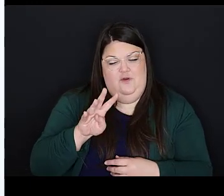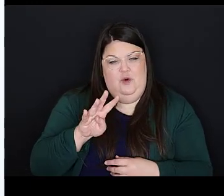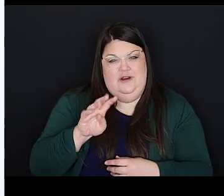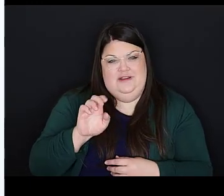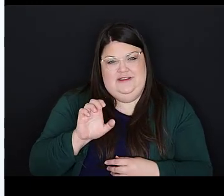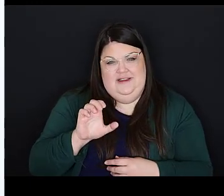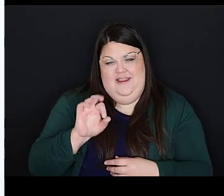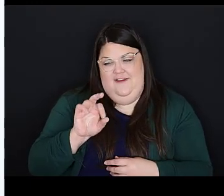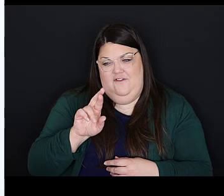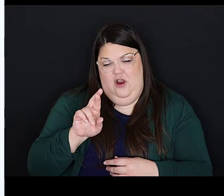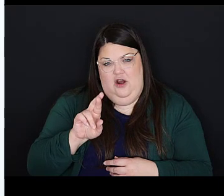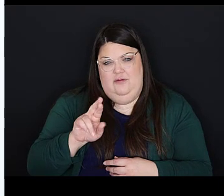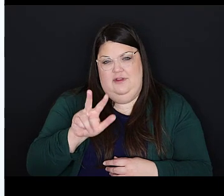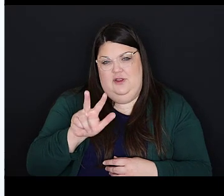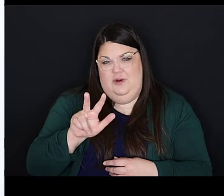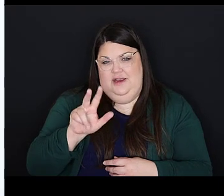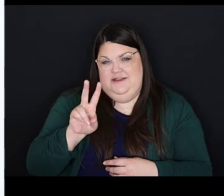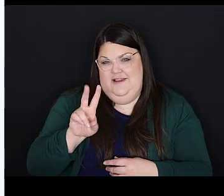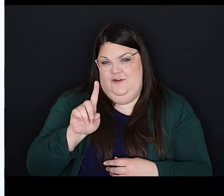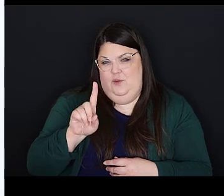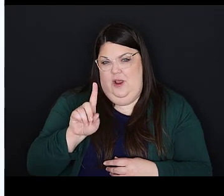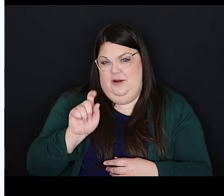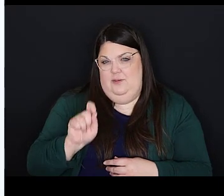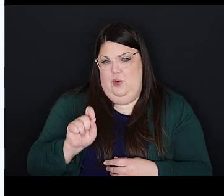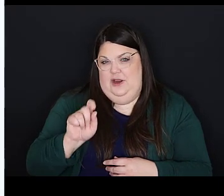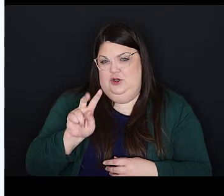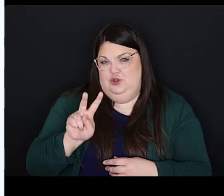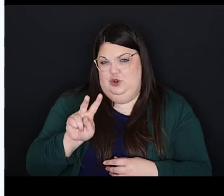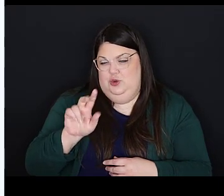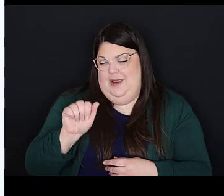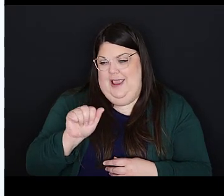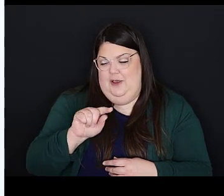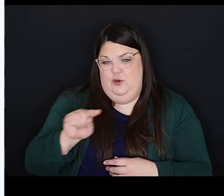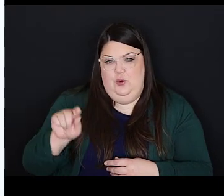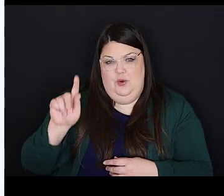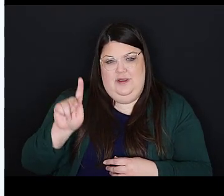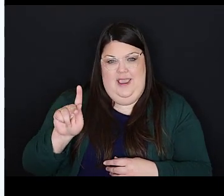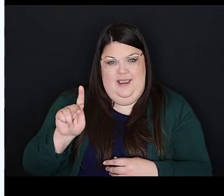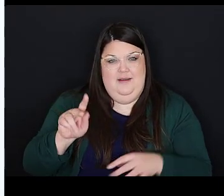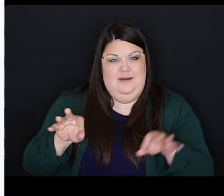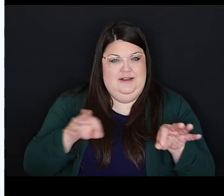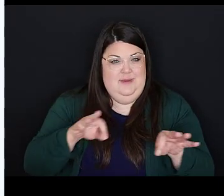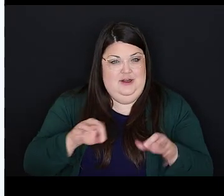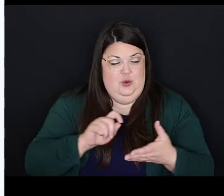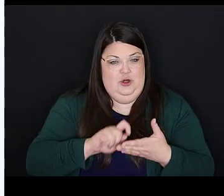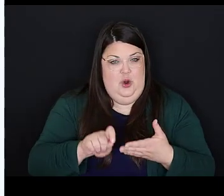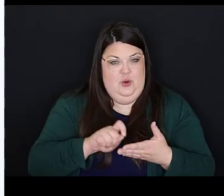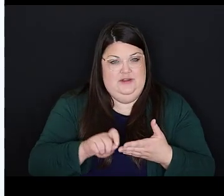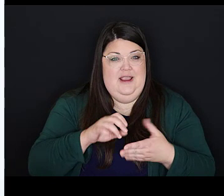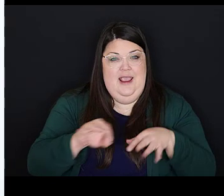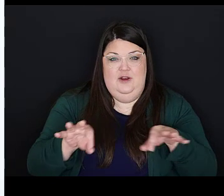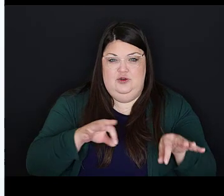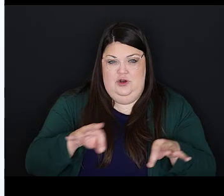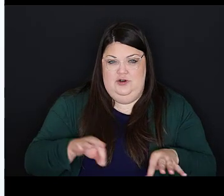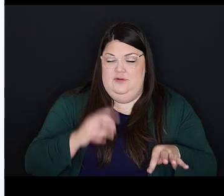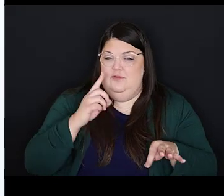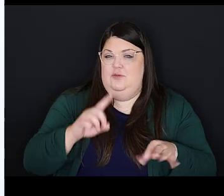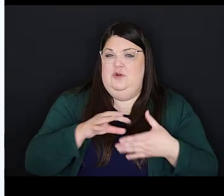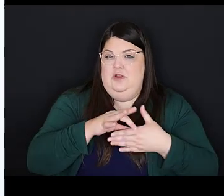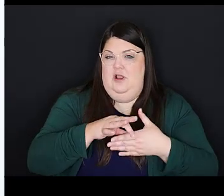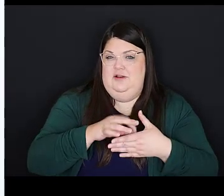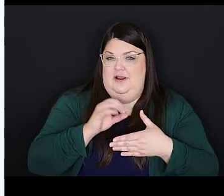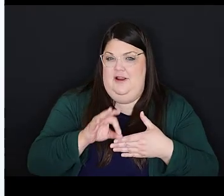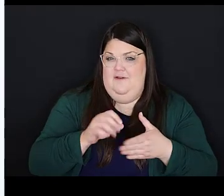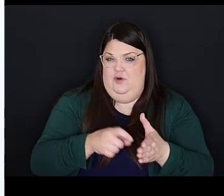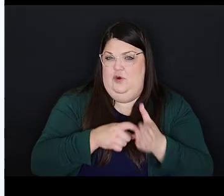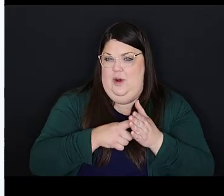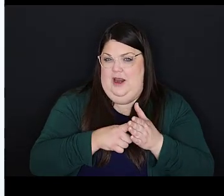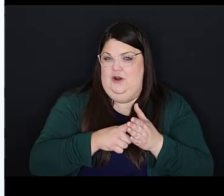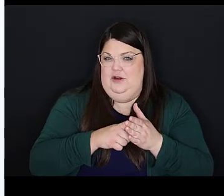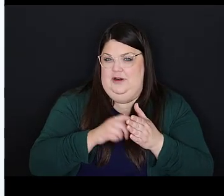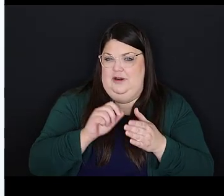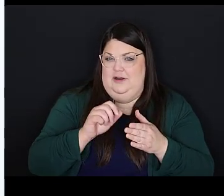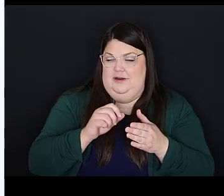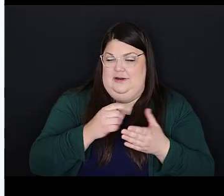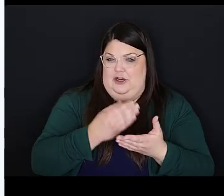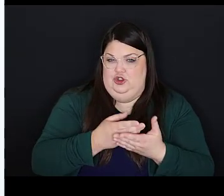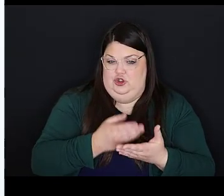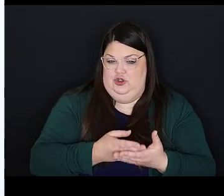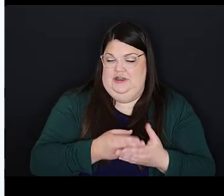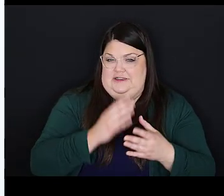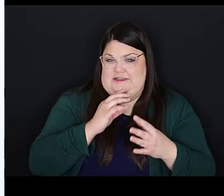instructions for the content of the required assurance statements. You